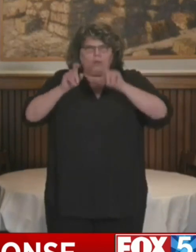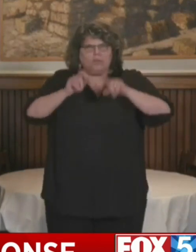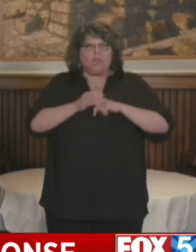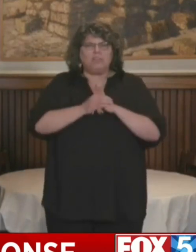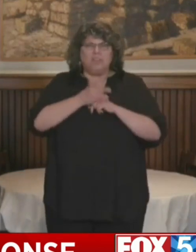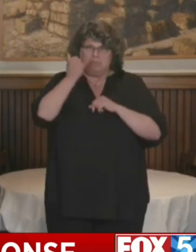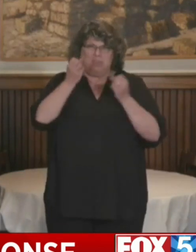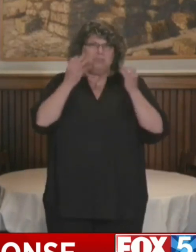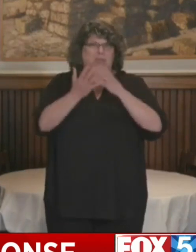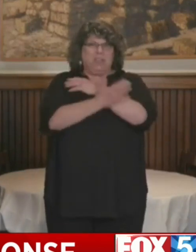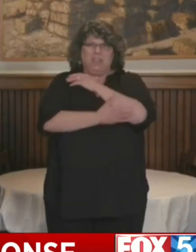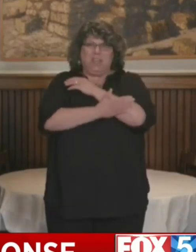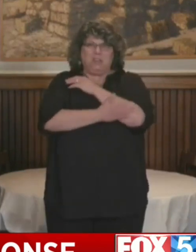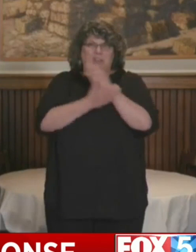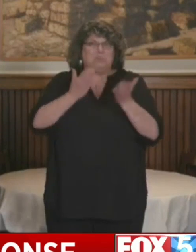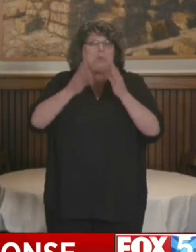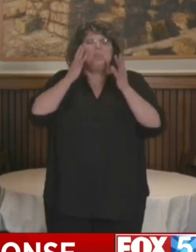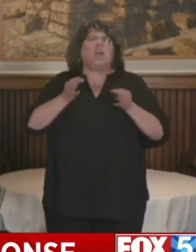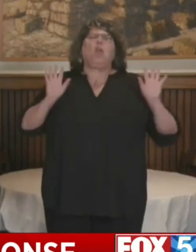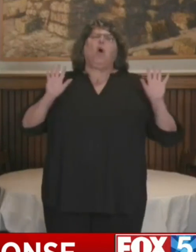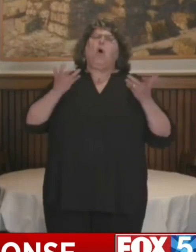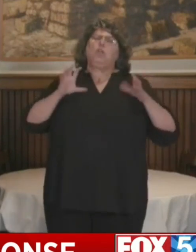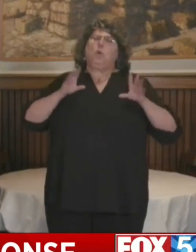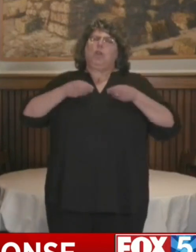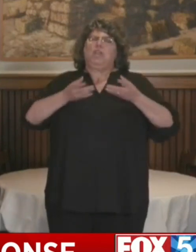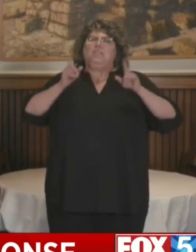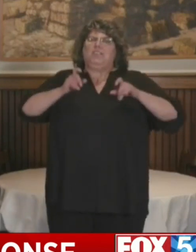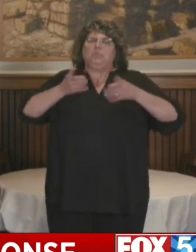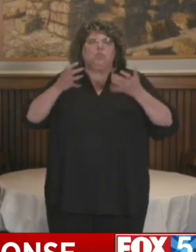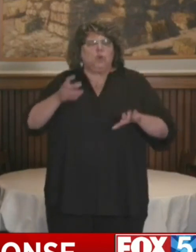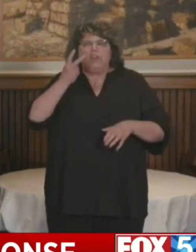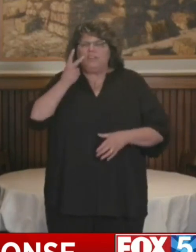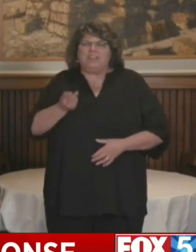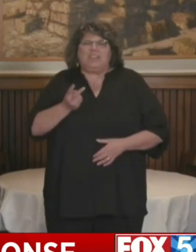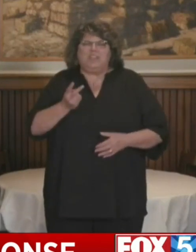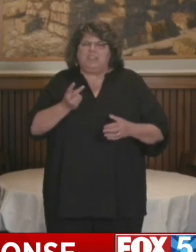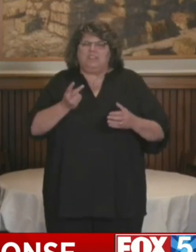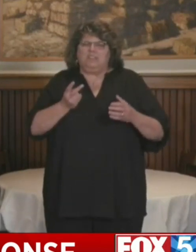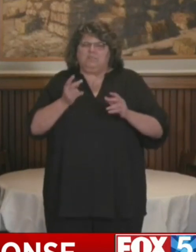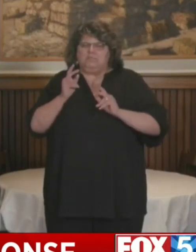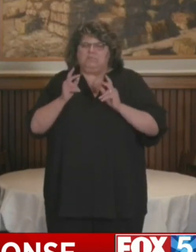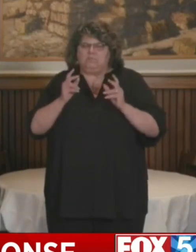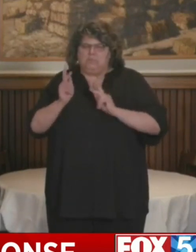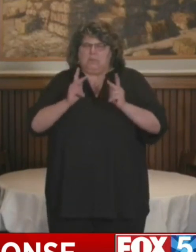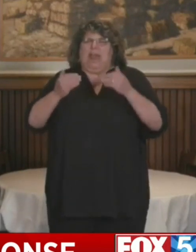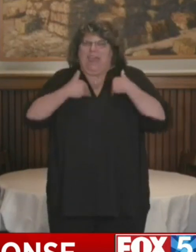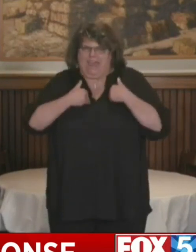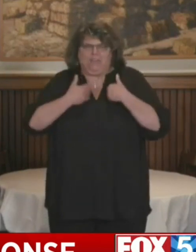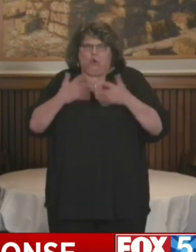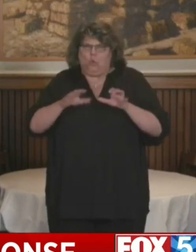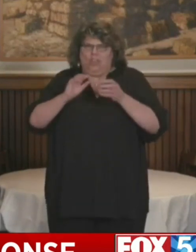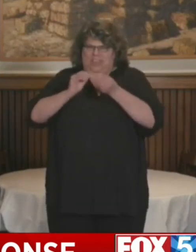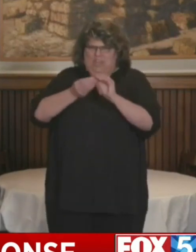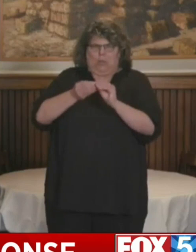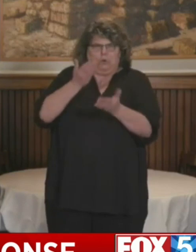INTO TOO MANY DETAILS. BUT IT'S NOT JUST THE TOTAL. TEST BECAUSE A LOT OF COUNTIES MAY PULL BACK ON THE TESTING BECAUSE THEY DON'T WANT TO SEE